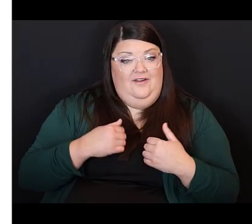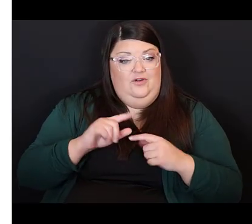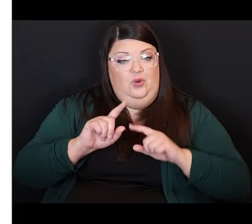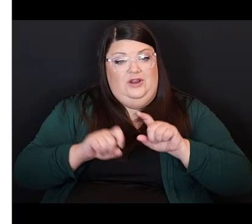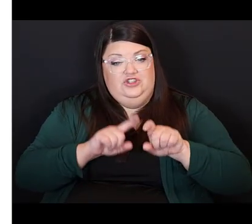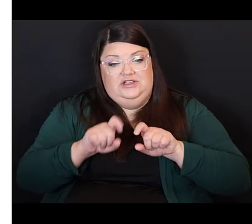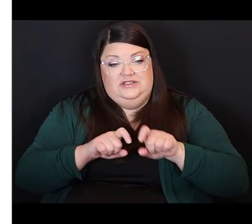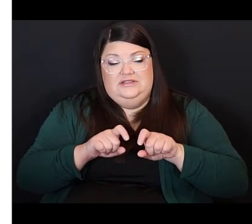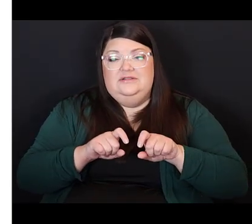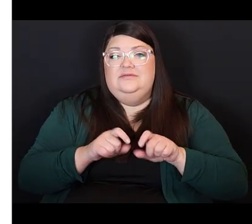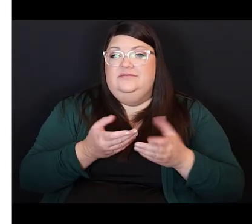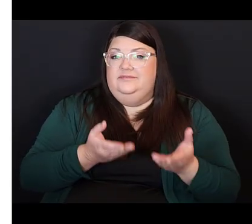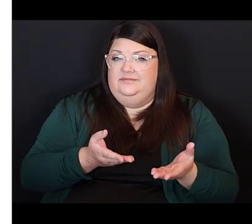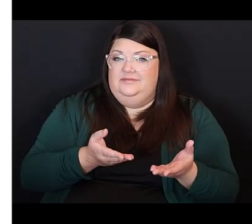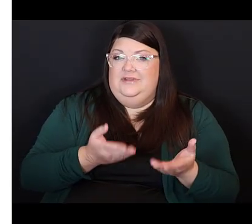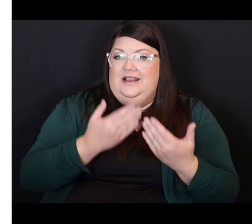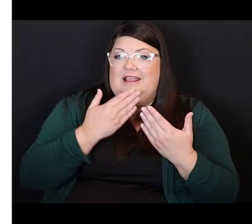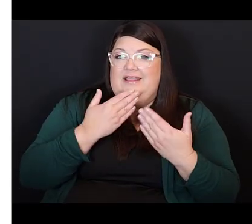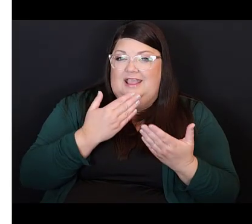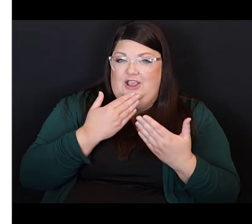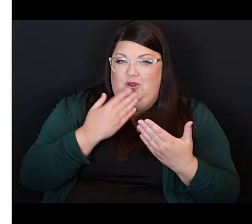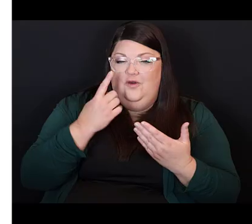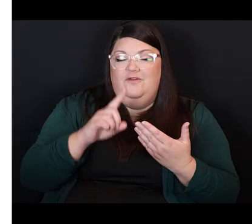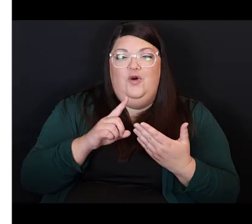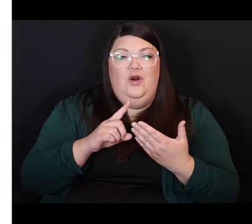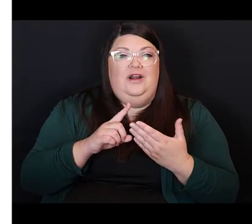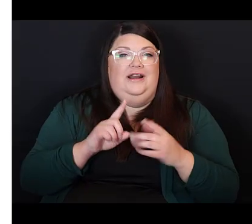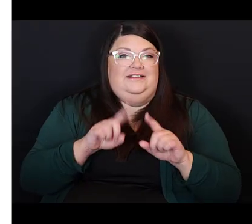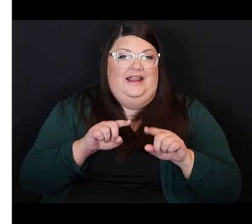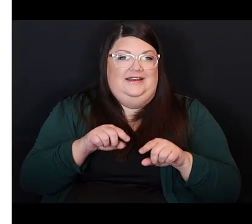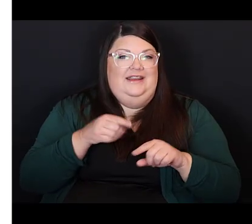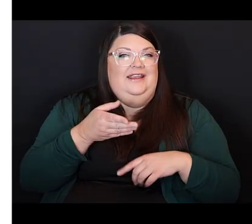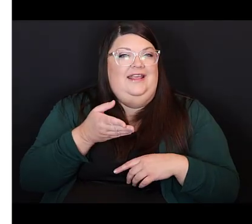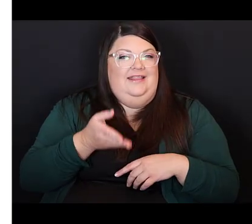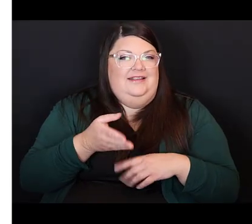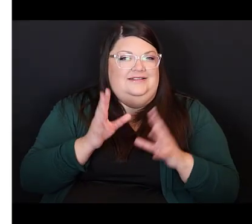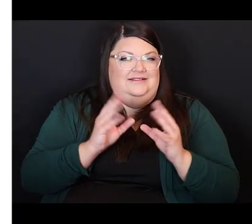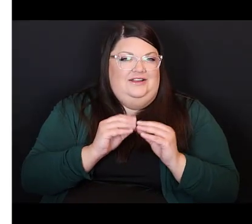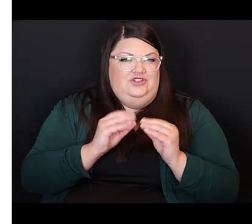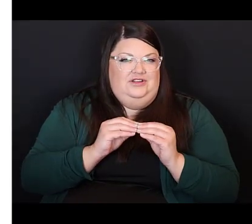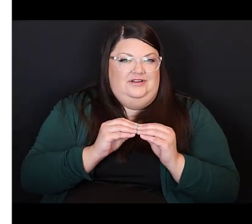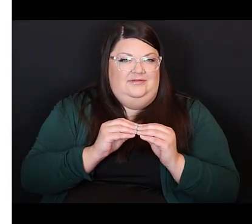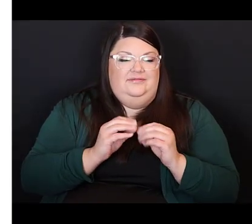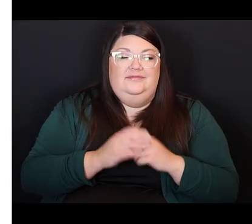Slide 10, Questions? Thank you for attending this session, we